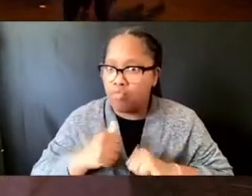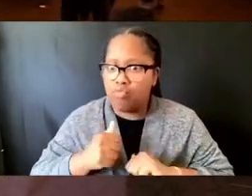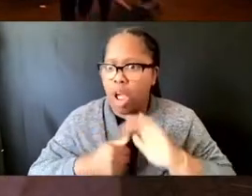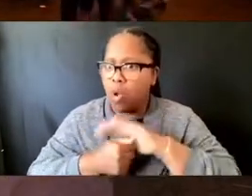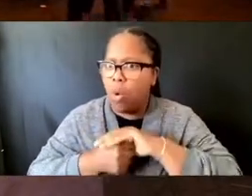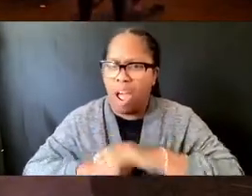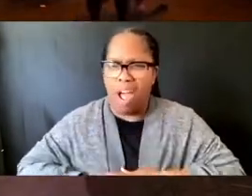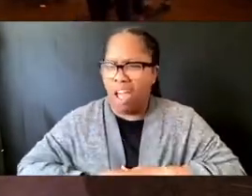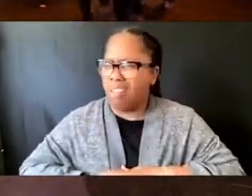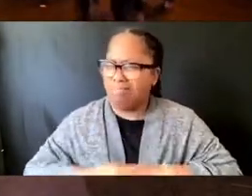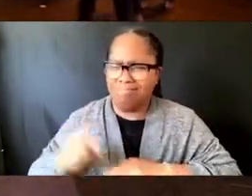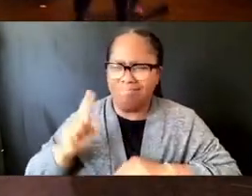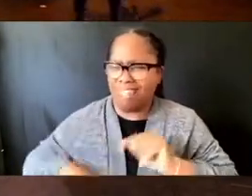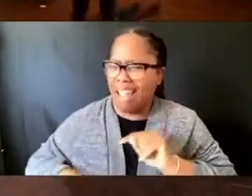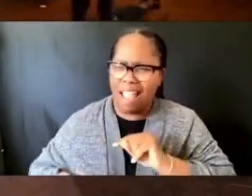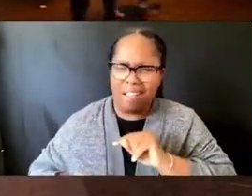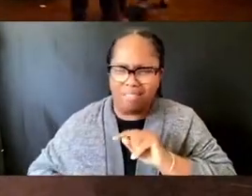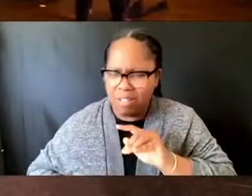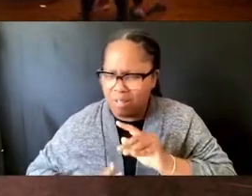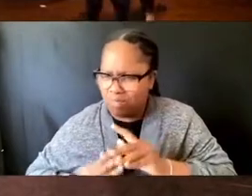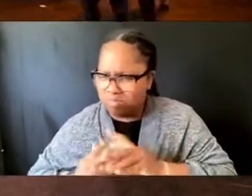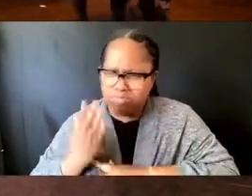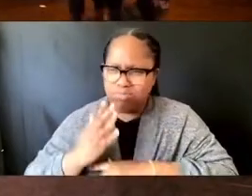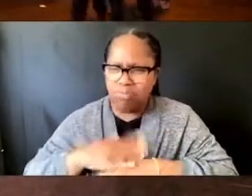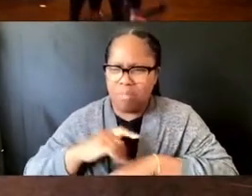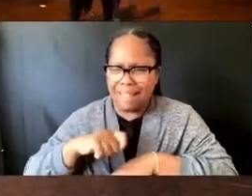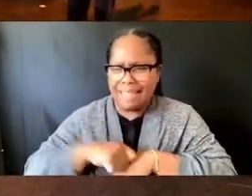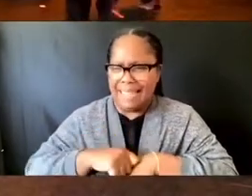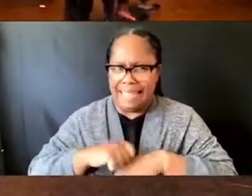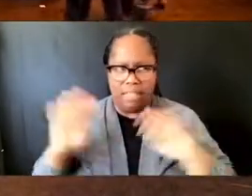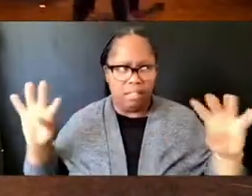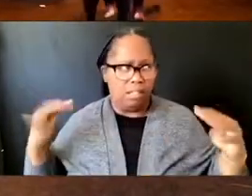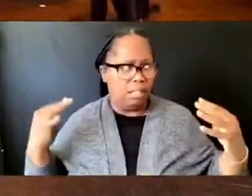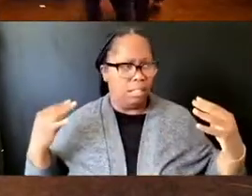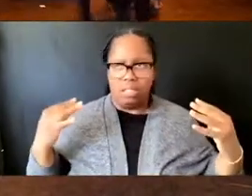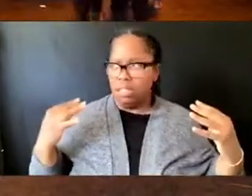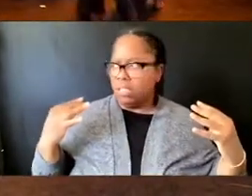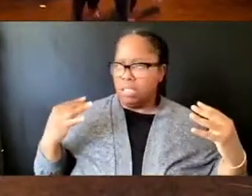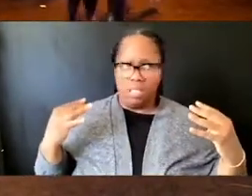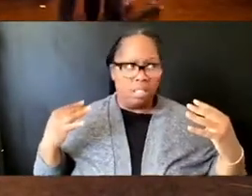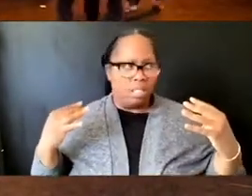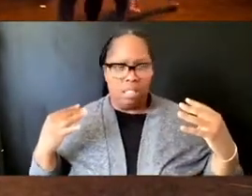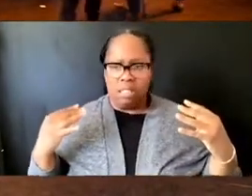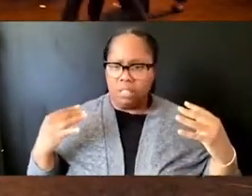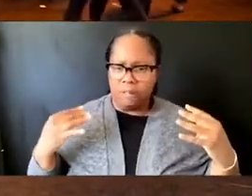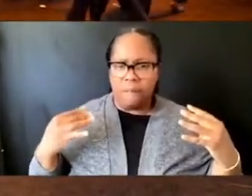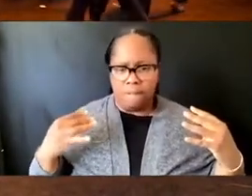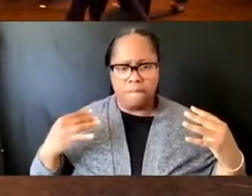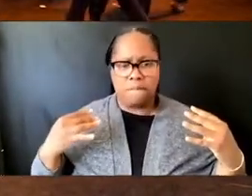that smolders through my skin when the world's against me. (drums playing)